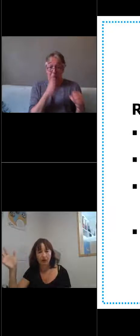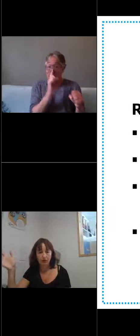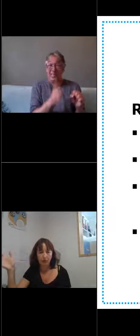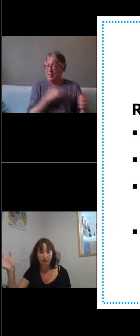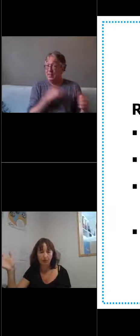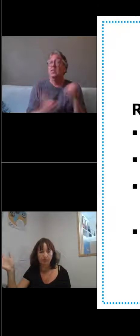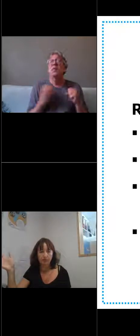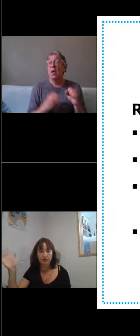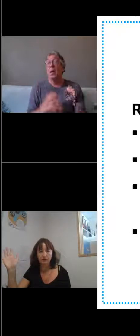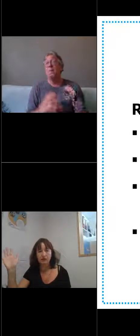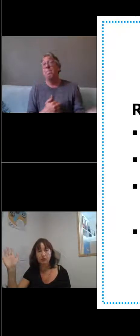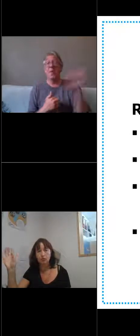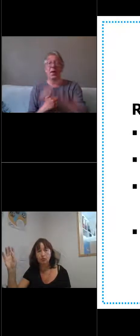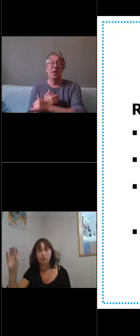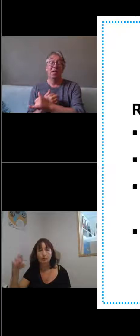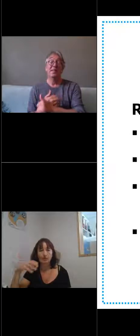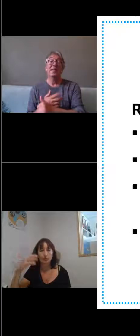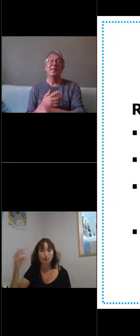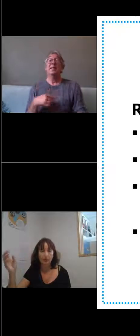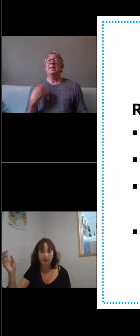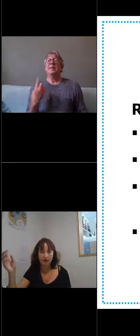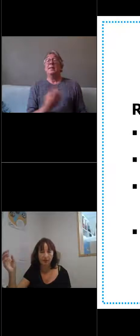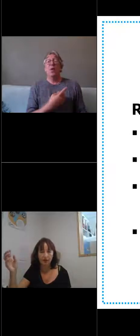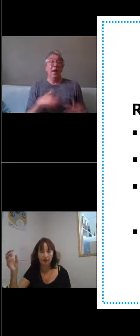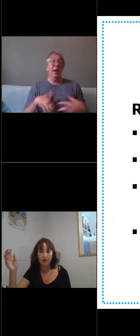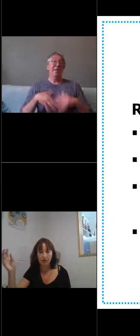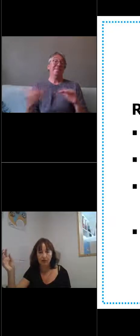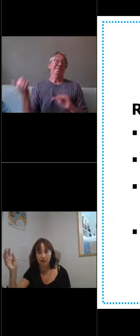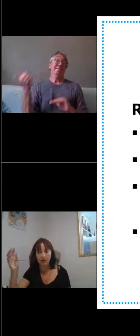There is a possibility to resume the assignment